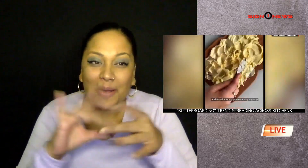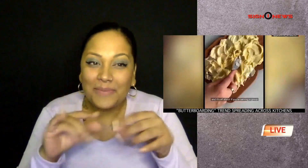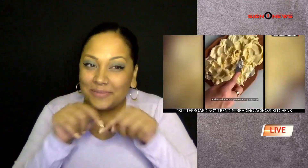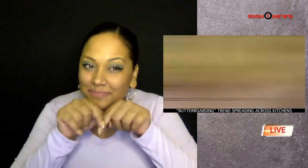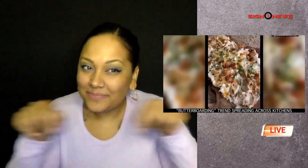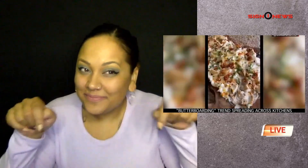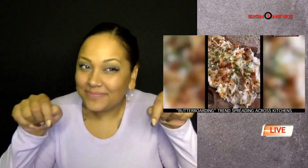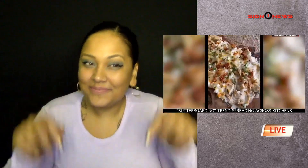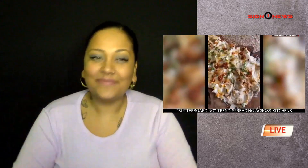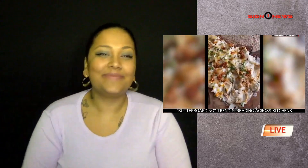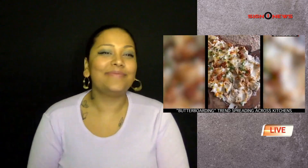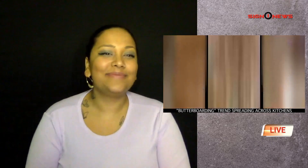Put in a comment.